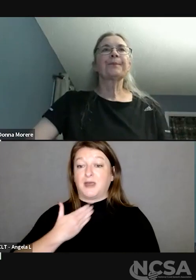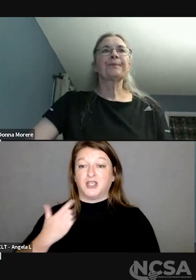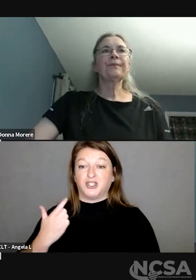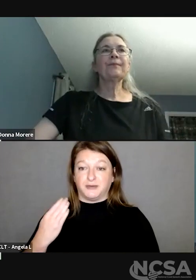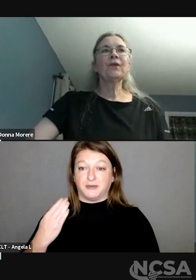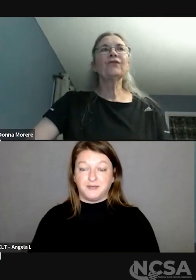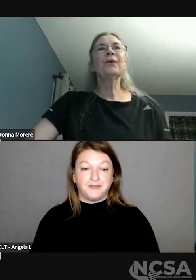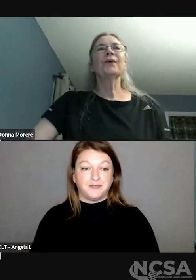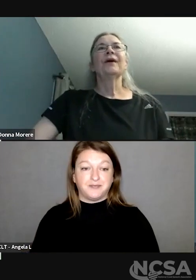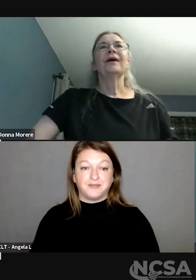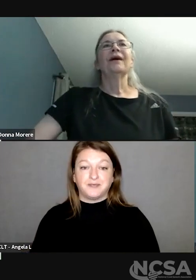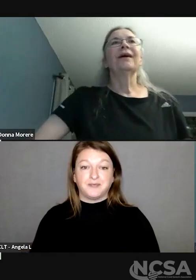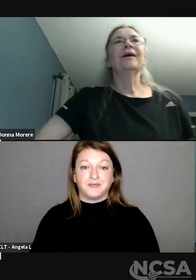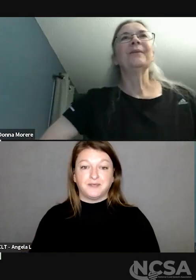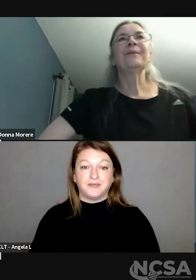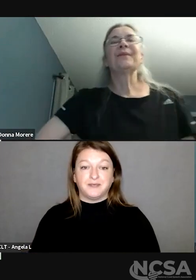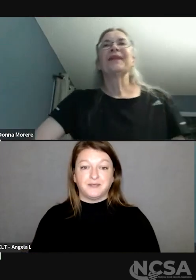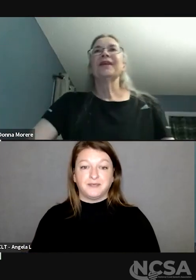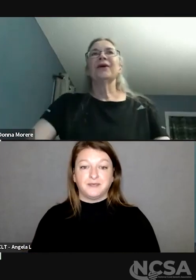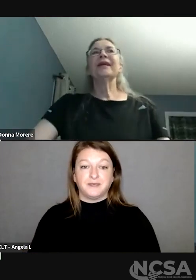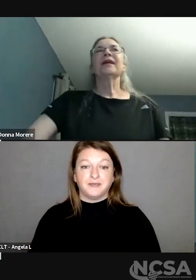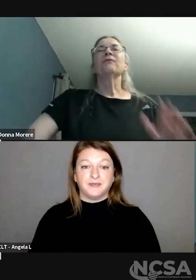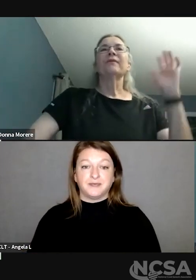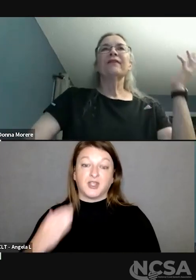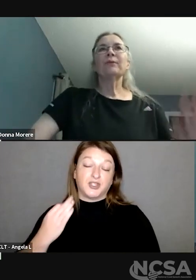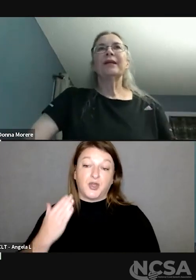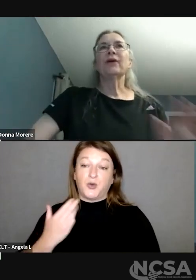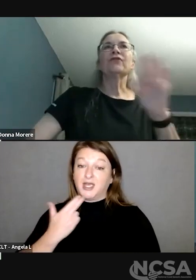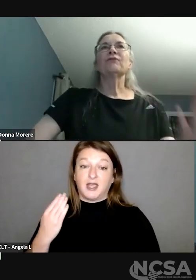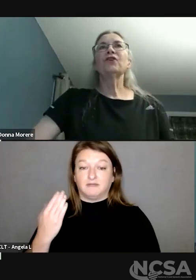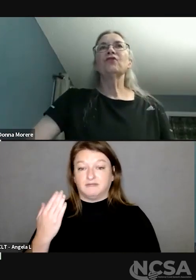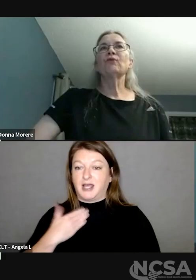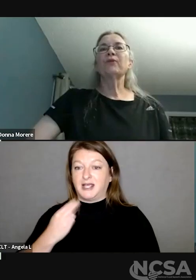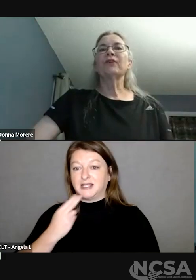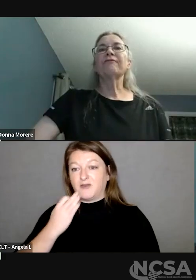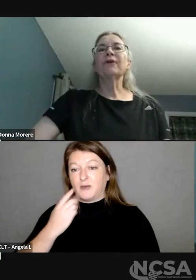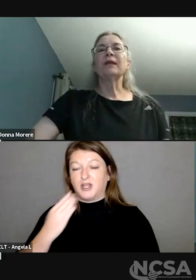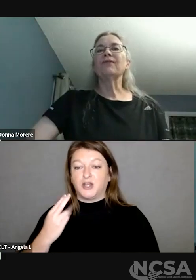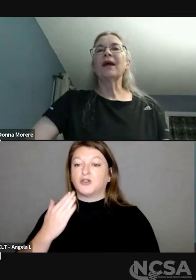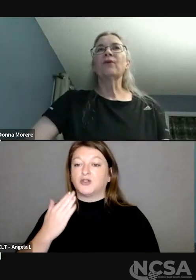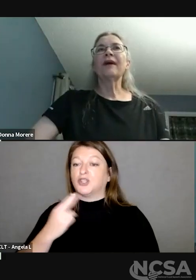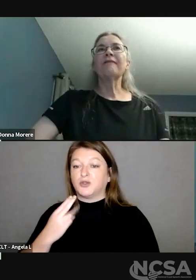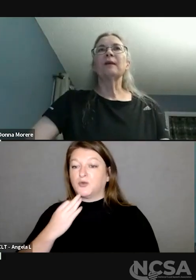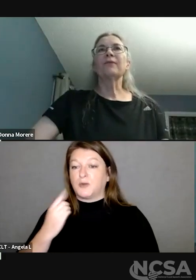So you know again everybody knows. Cues represent phonemes, not grapemes.